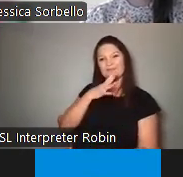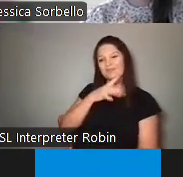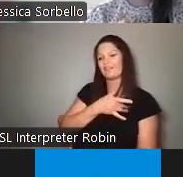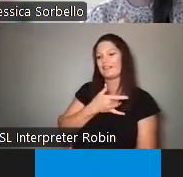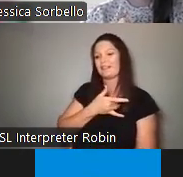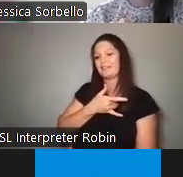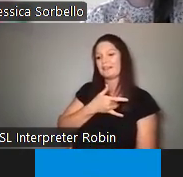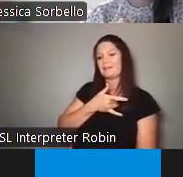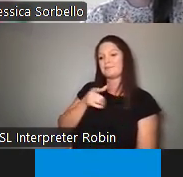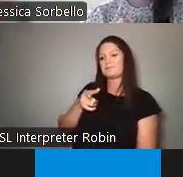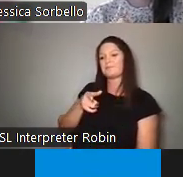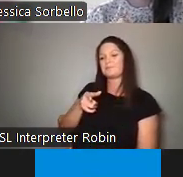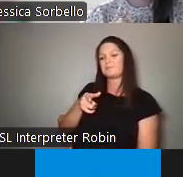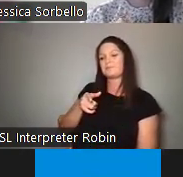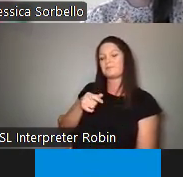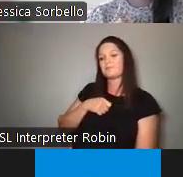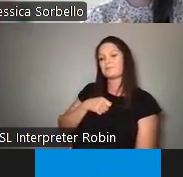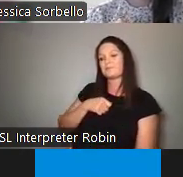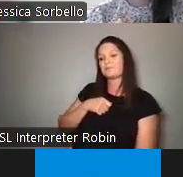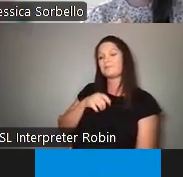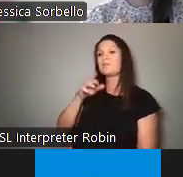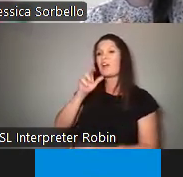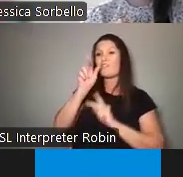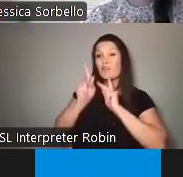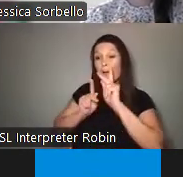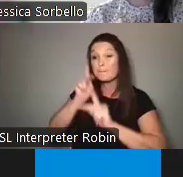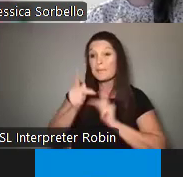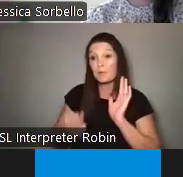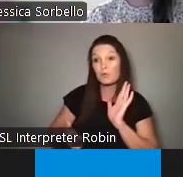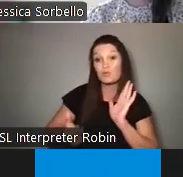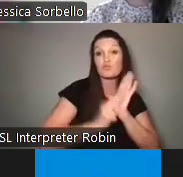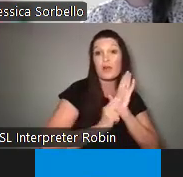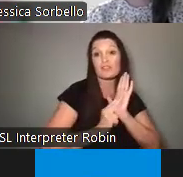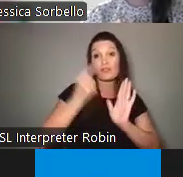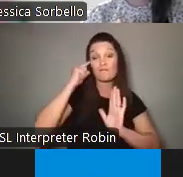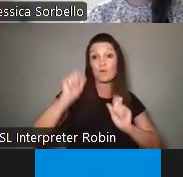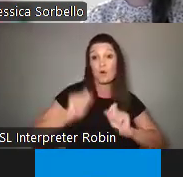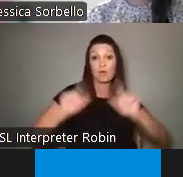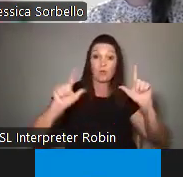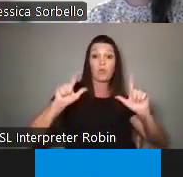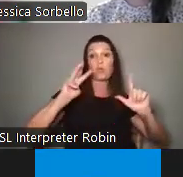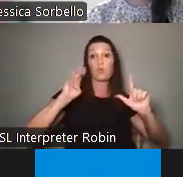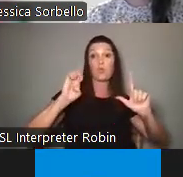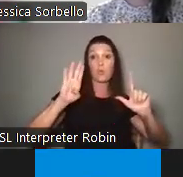the webinar, but were not abl to attend. Now I'm going to accepted a follow up e-mail to everyone who registered. So